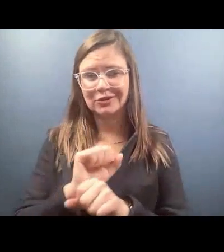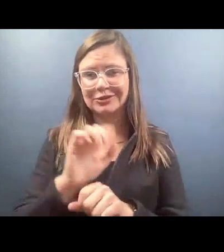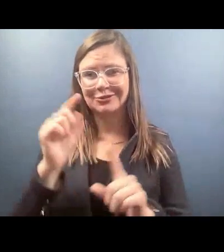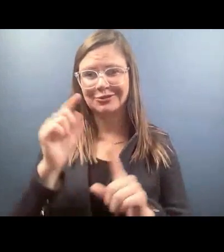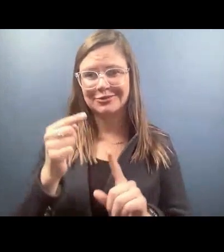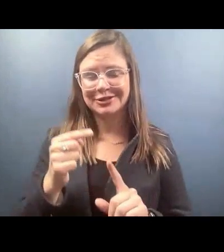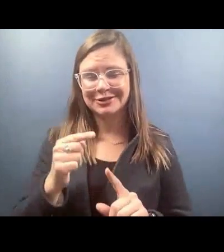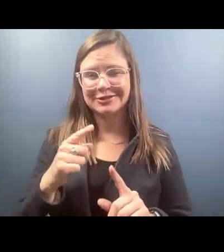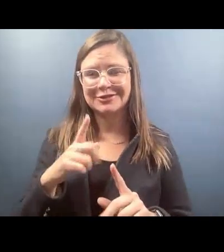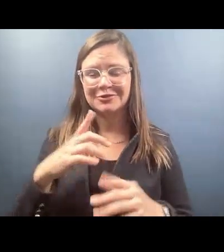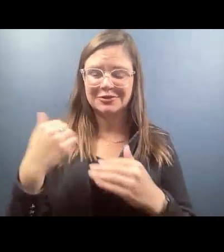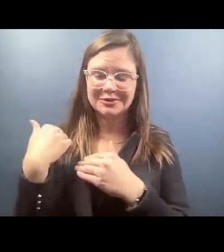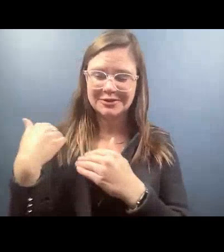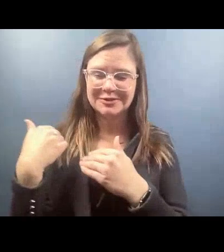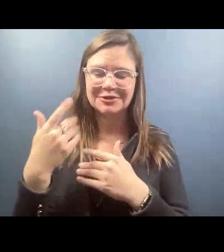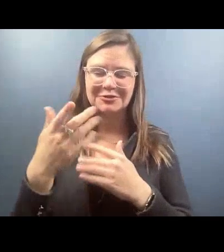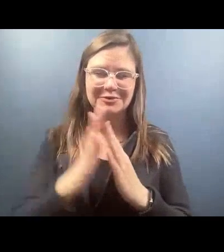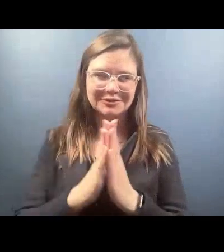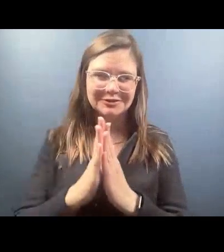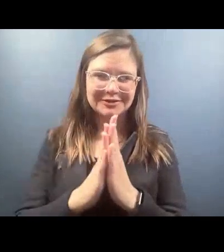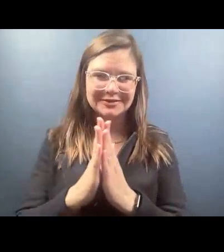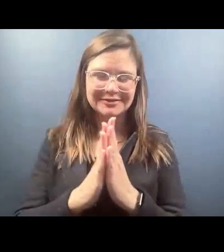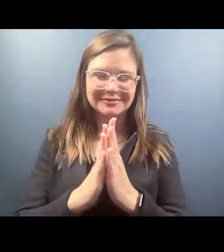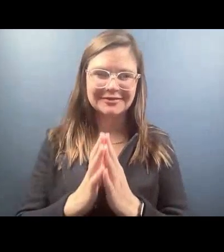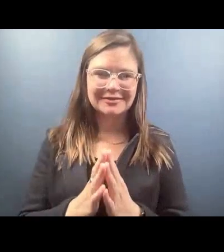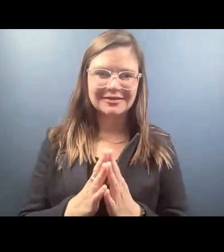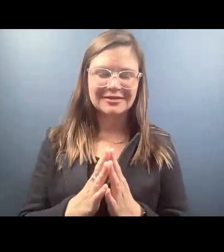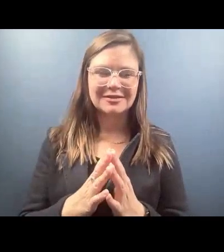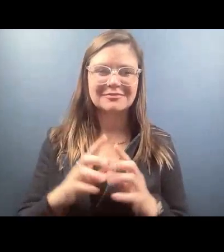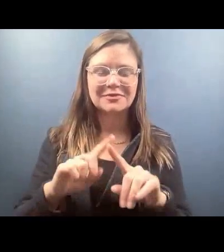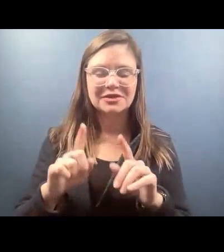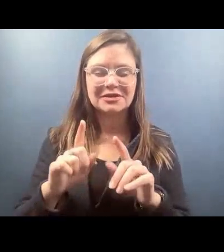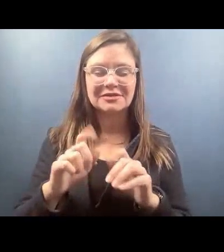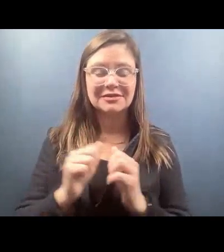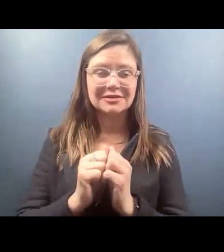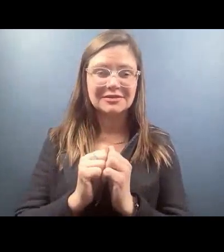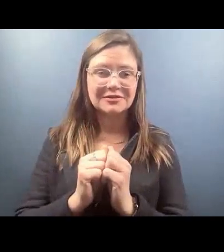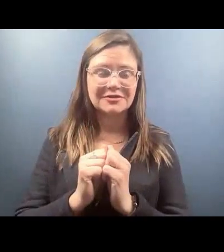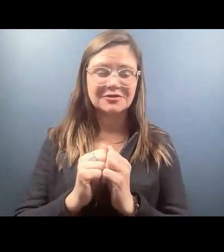responsibilities and initiatives. But together we needed to gain.